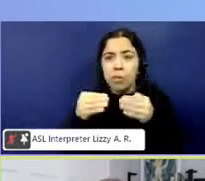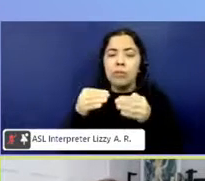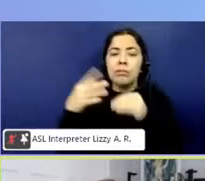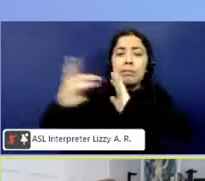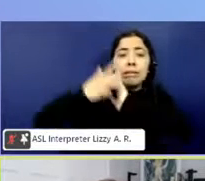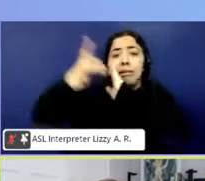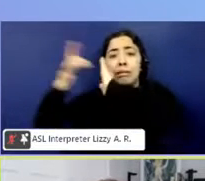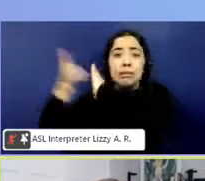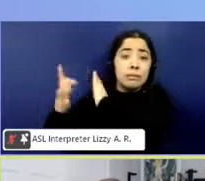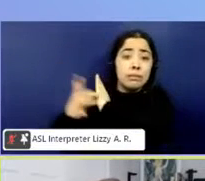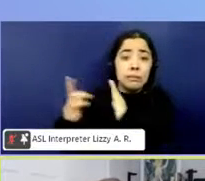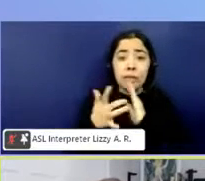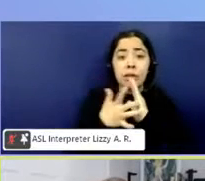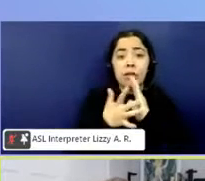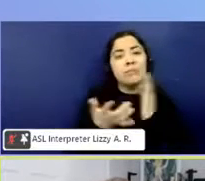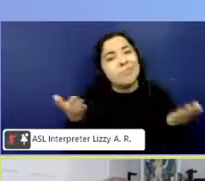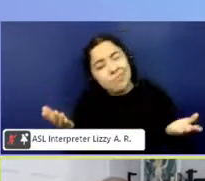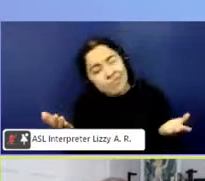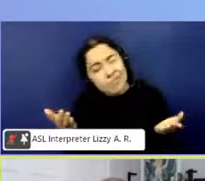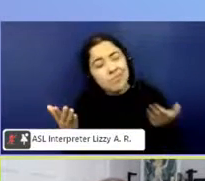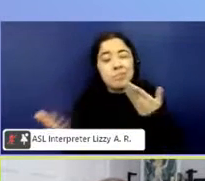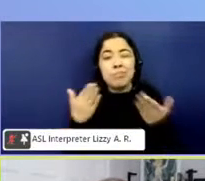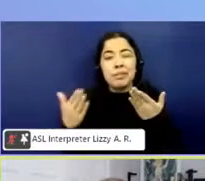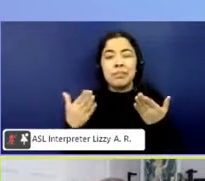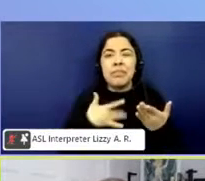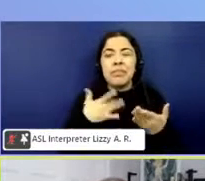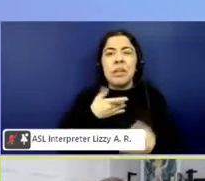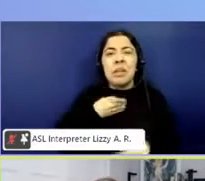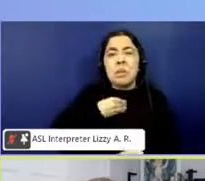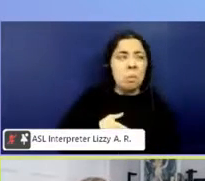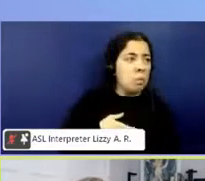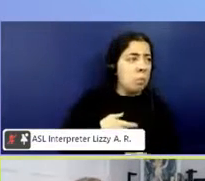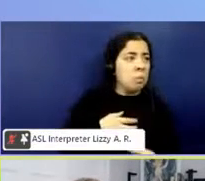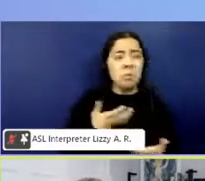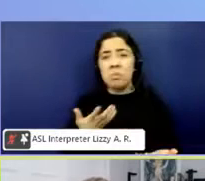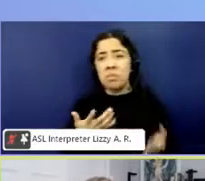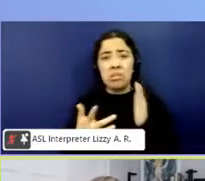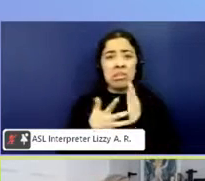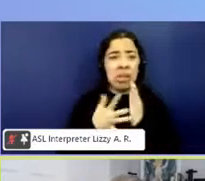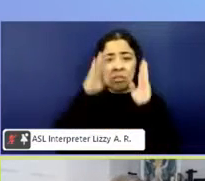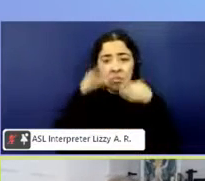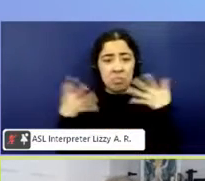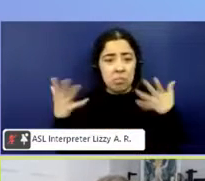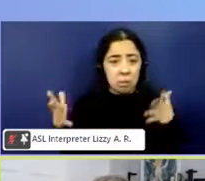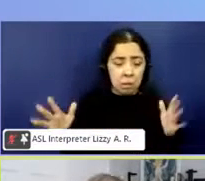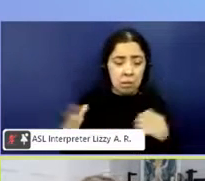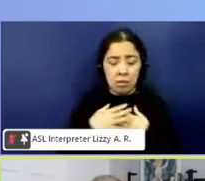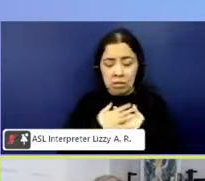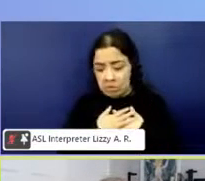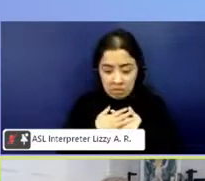of coding you may get extremely discouraged but imagine how different it would be if